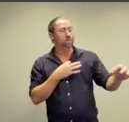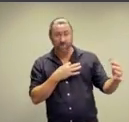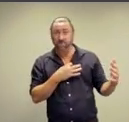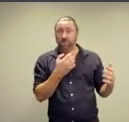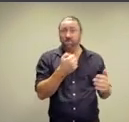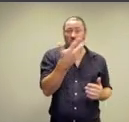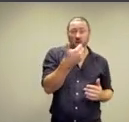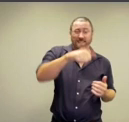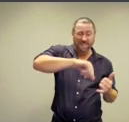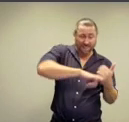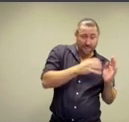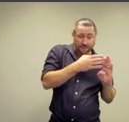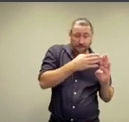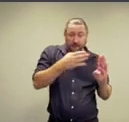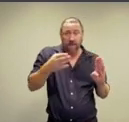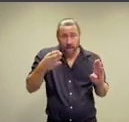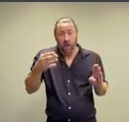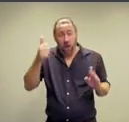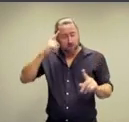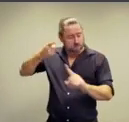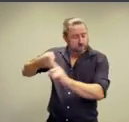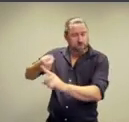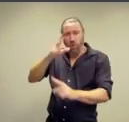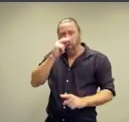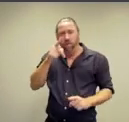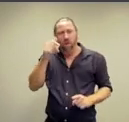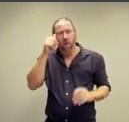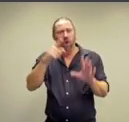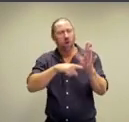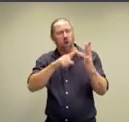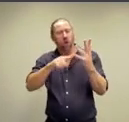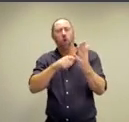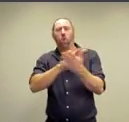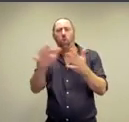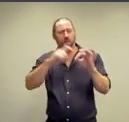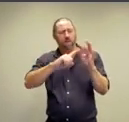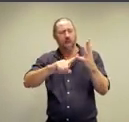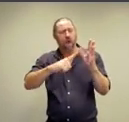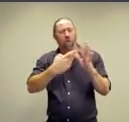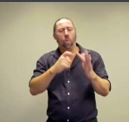to the rest of the 1960s which was entirely youth obsessed. You might be